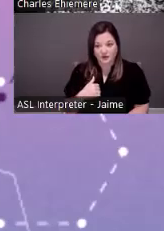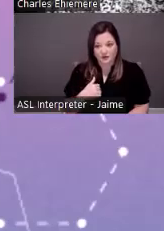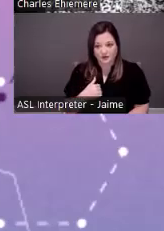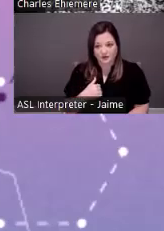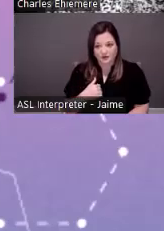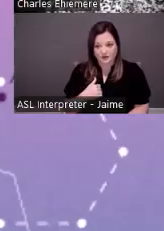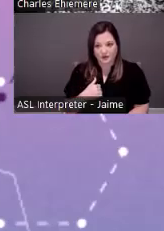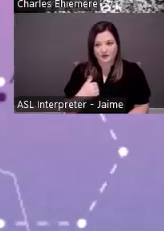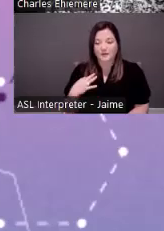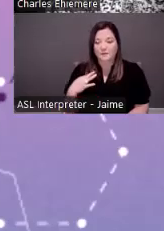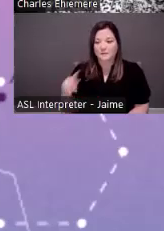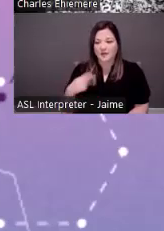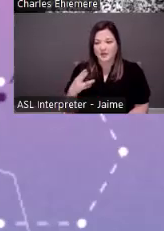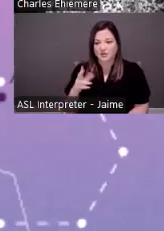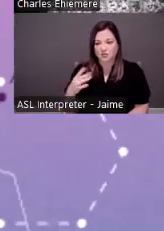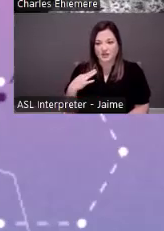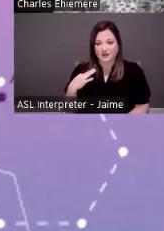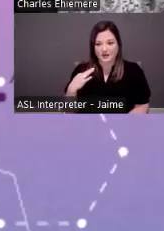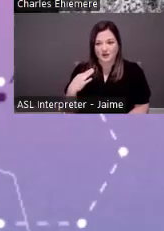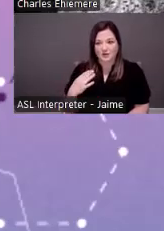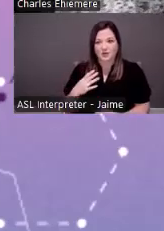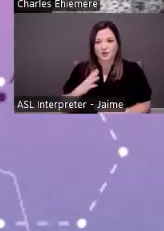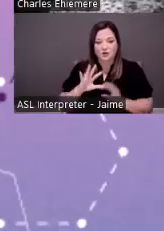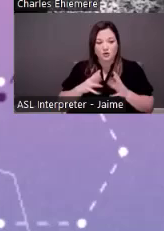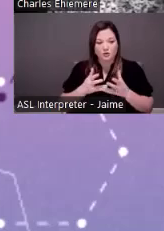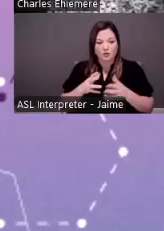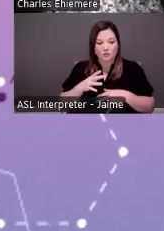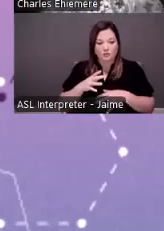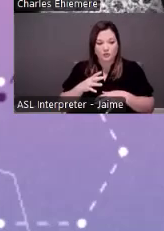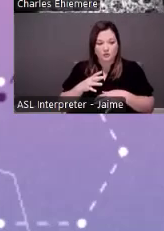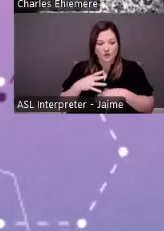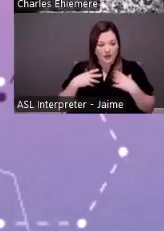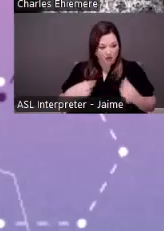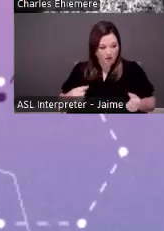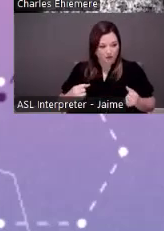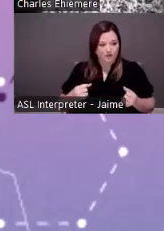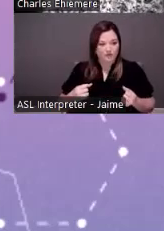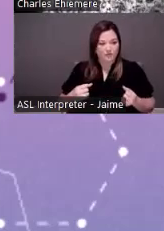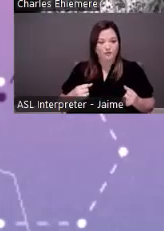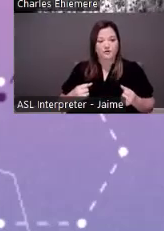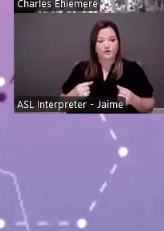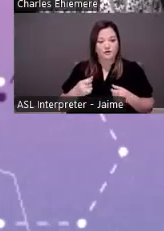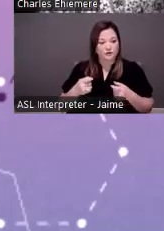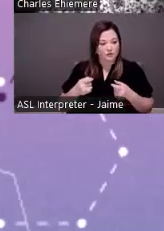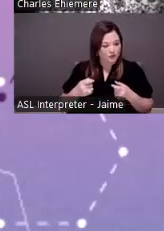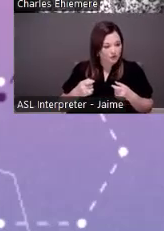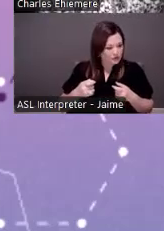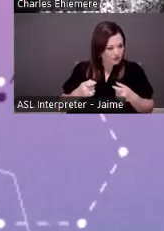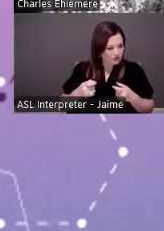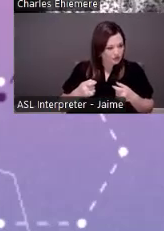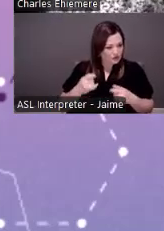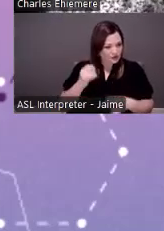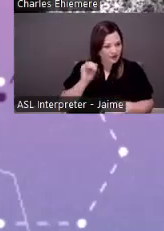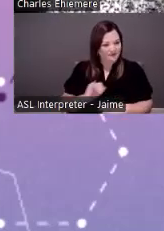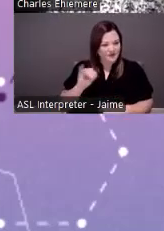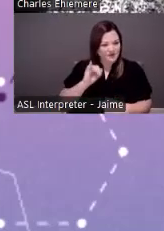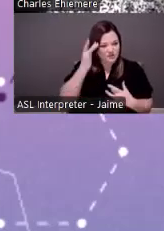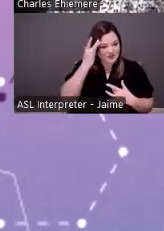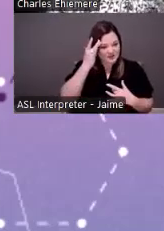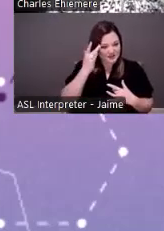at the Global Health & Infectious Disease Control Institute, Nasrawe State University, Keffi in Nigeria.